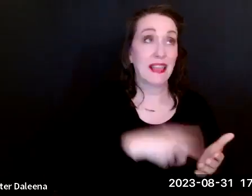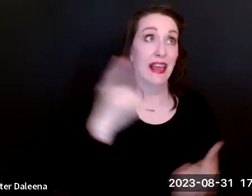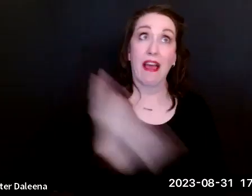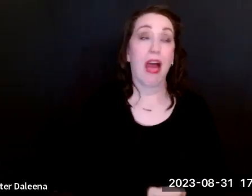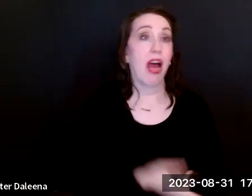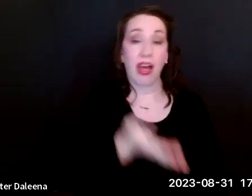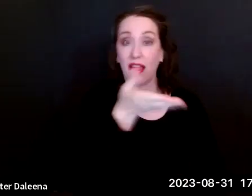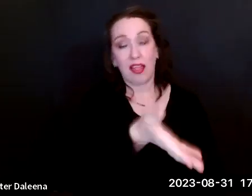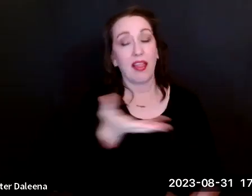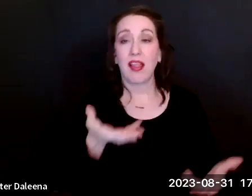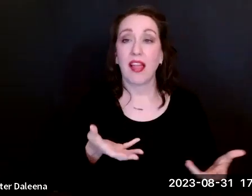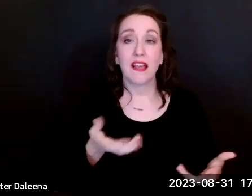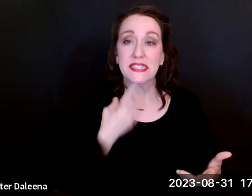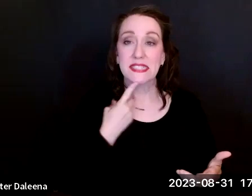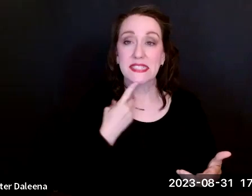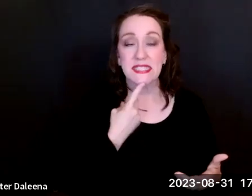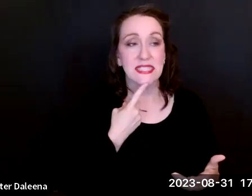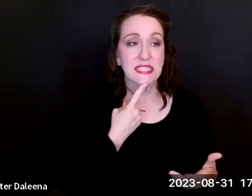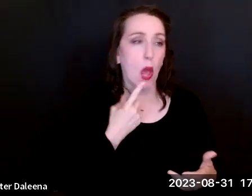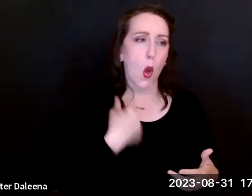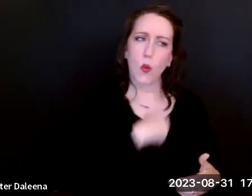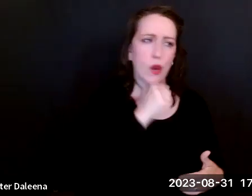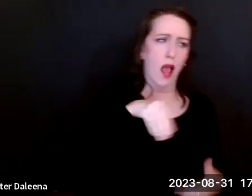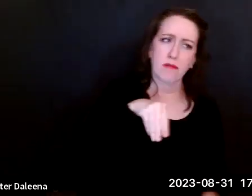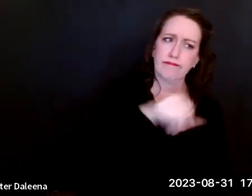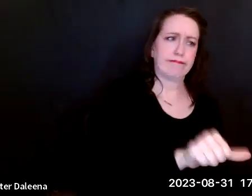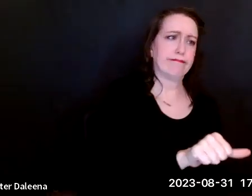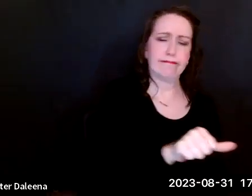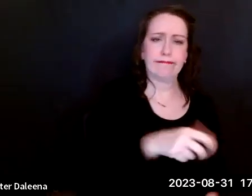there you know that's gonna say well we're not going to reimburse kind of like you know you